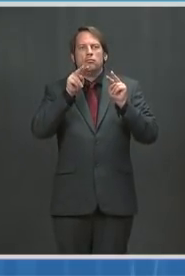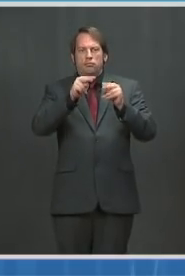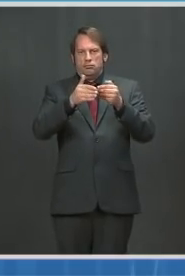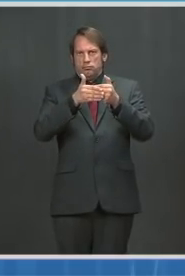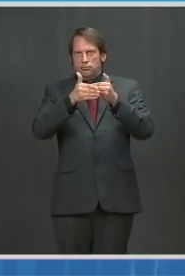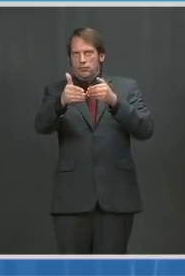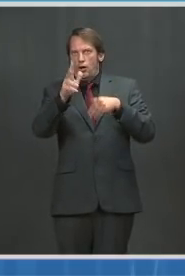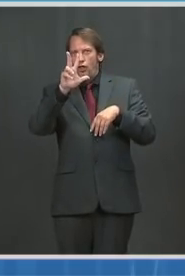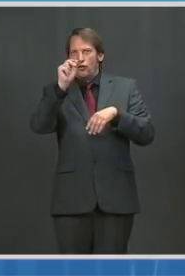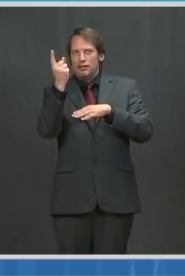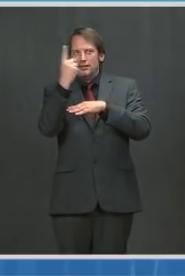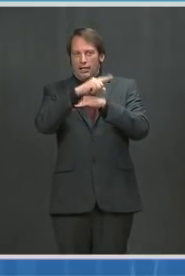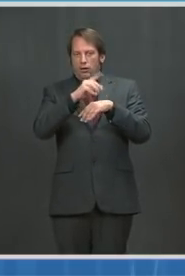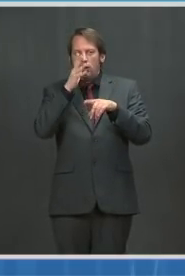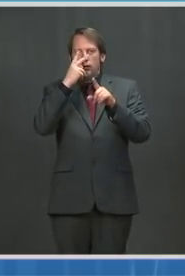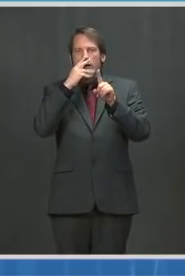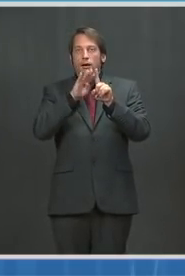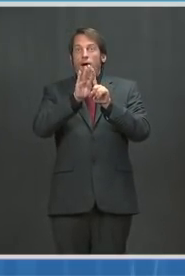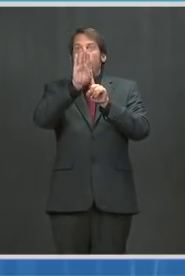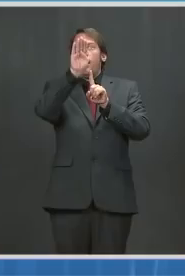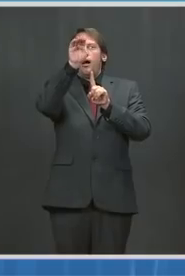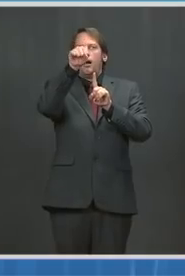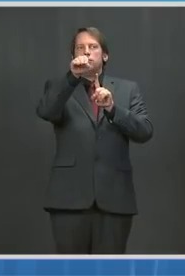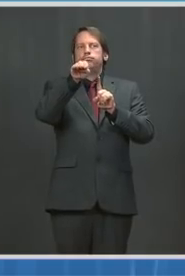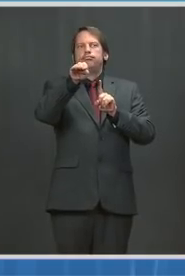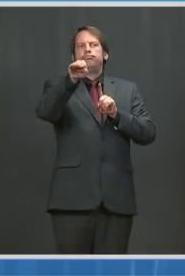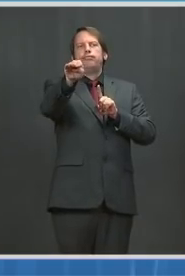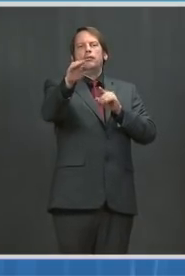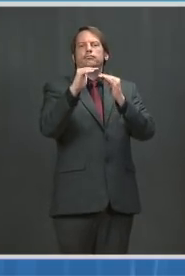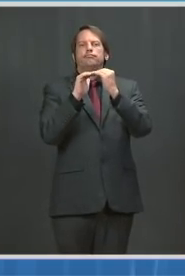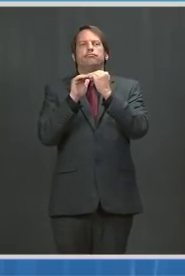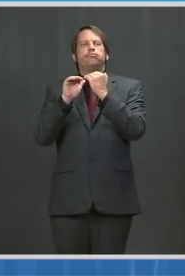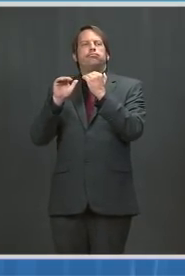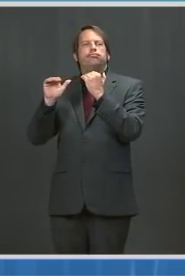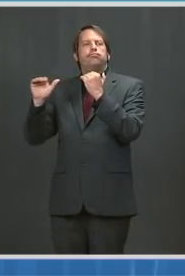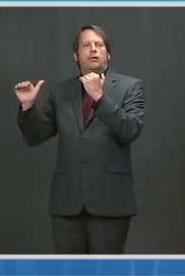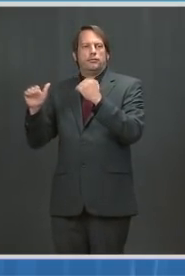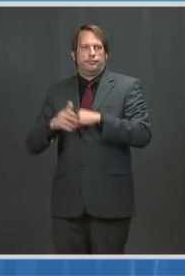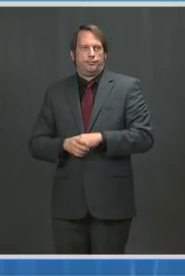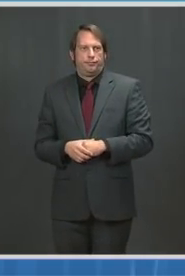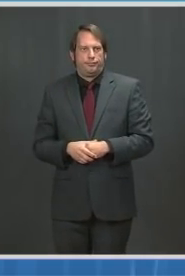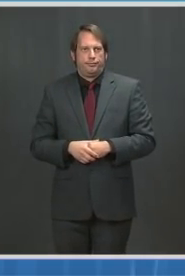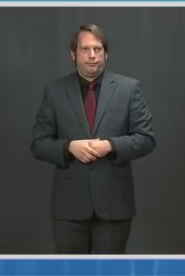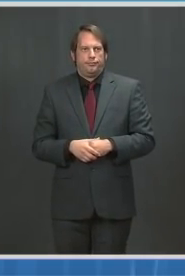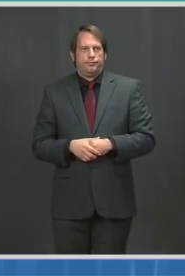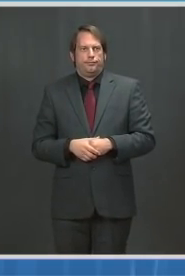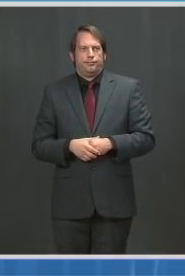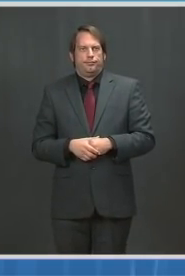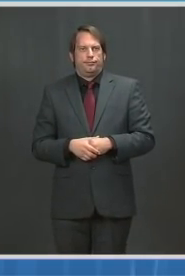which is maintained out to beyond 180 days. Next slide.